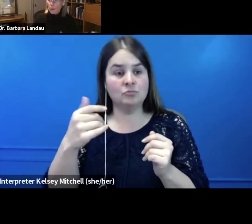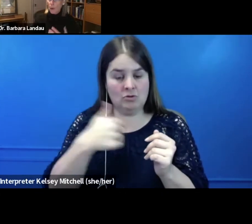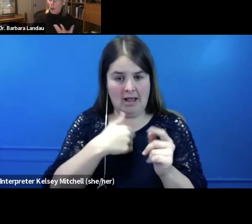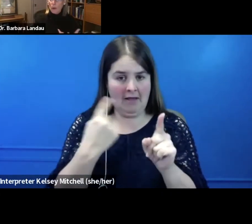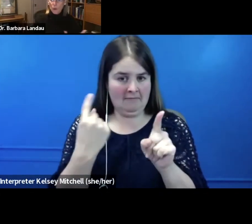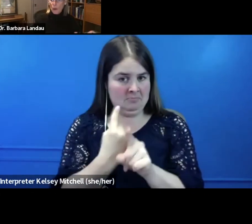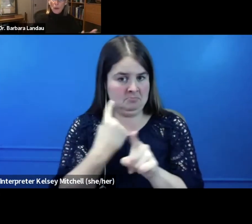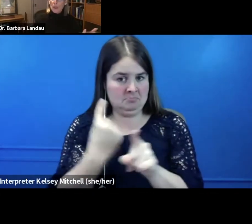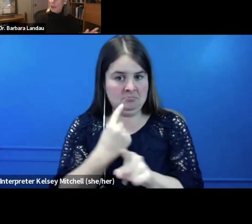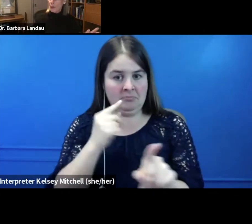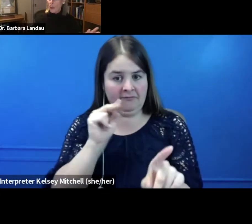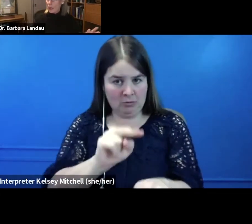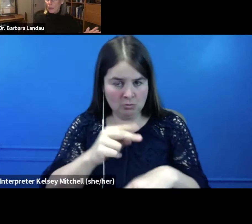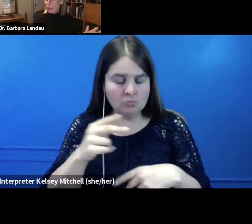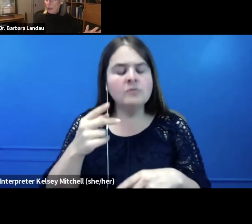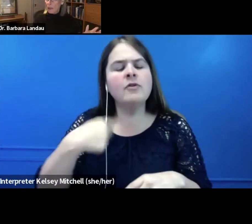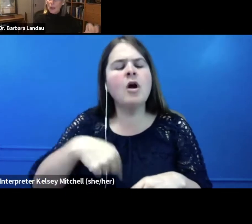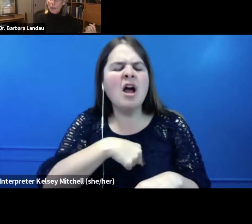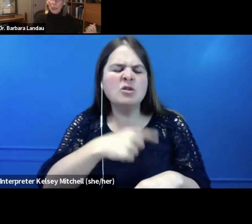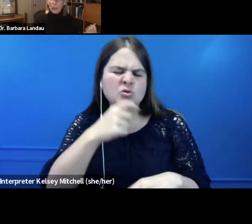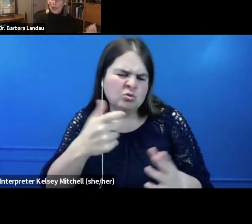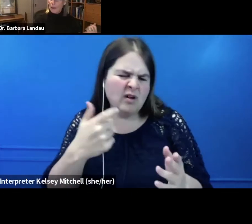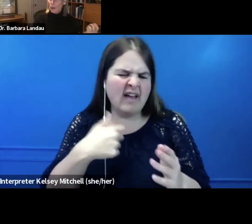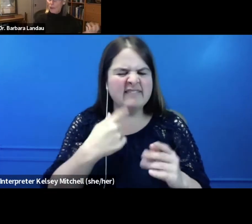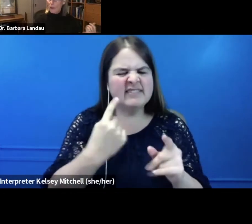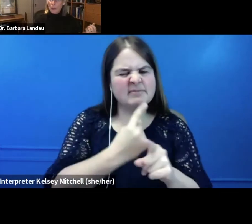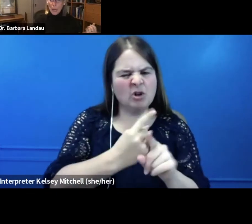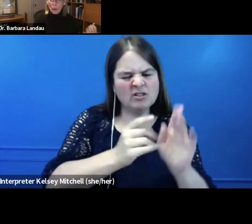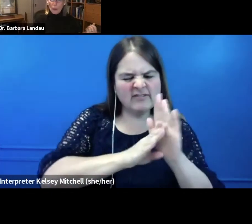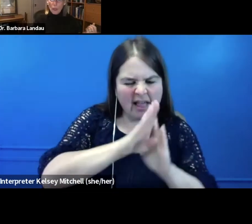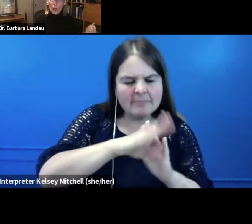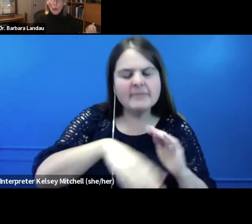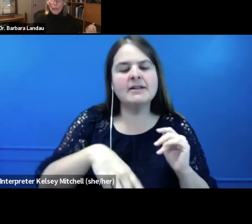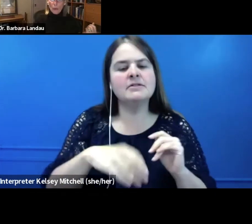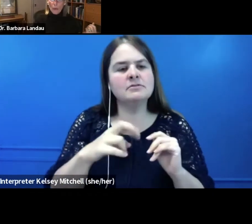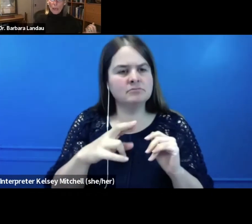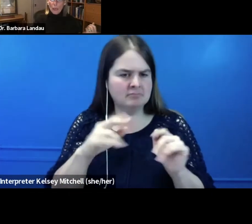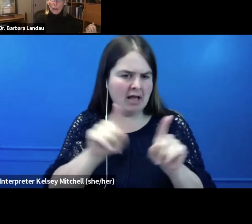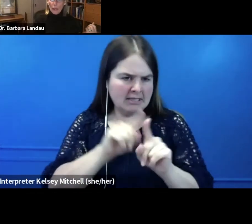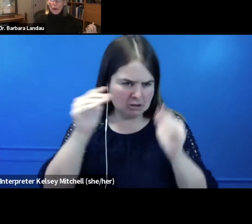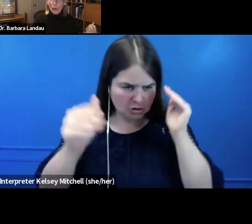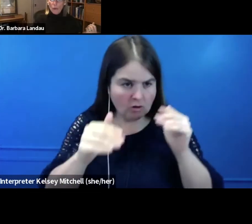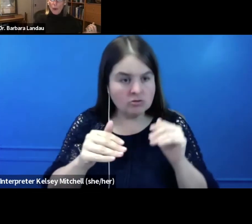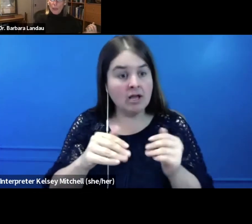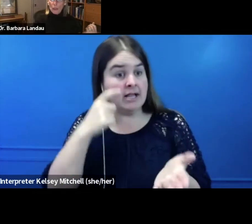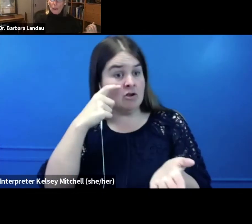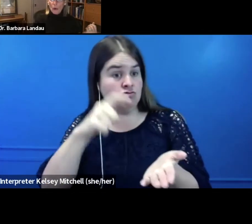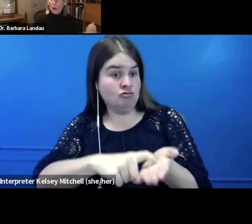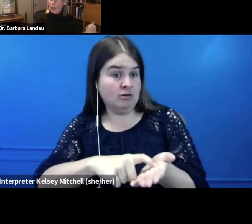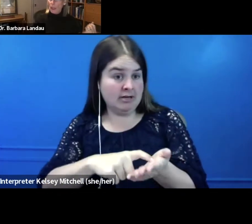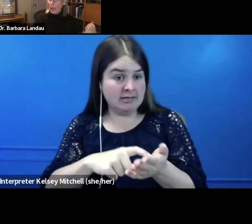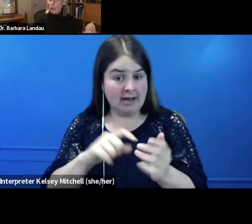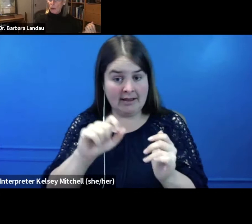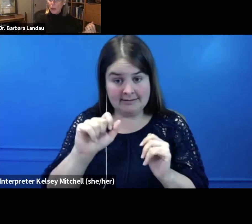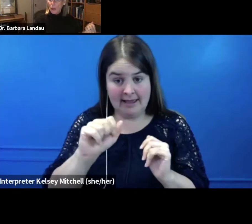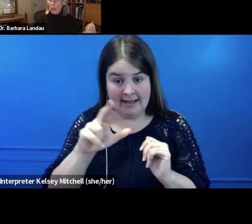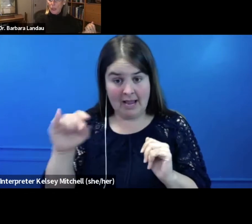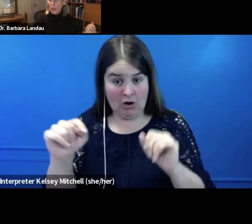for for those of us who are typically developing or developed adults we can recognize a carrot from its so-called